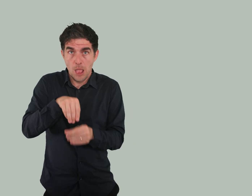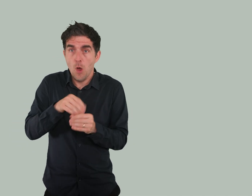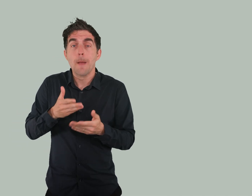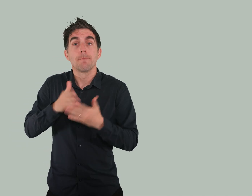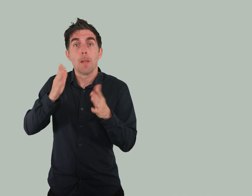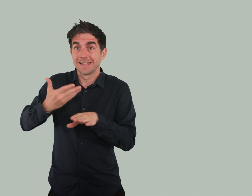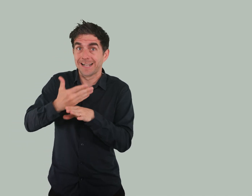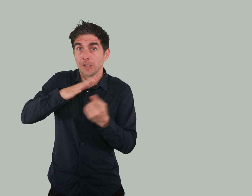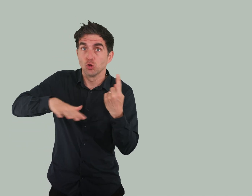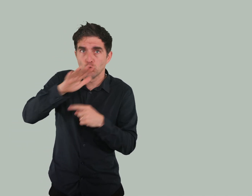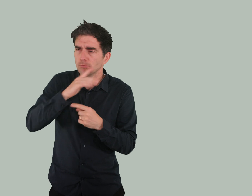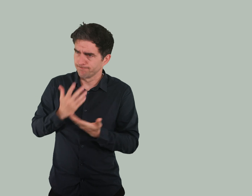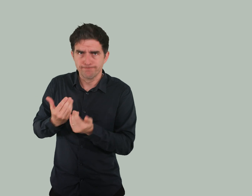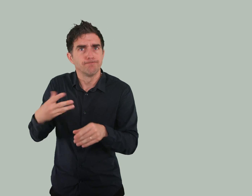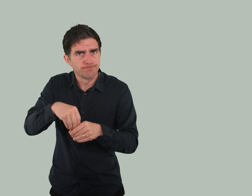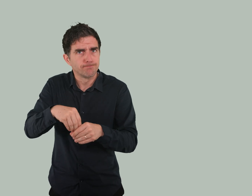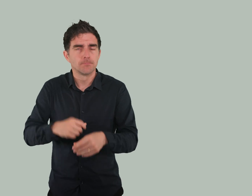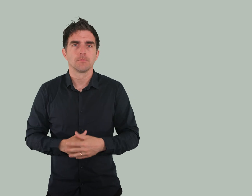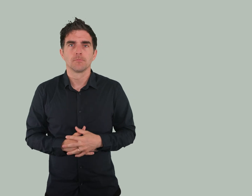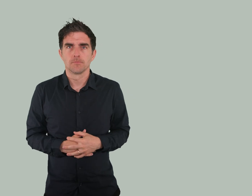including the public sector.